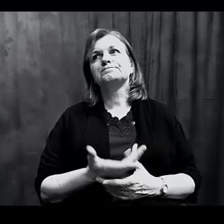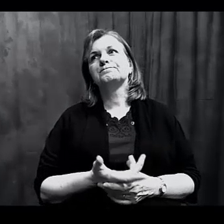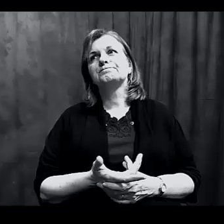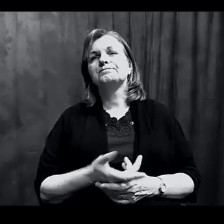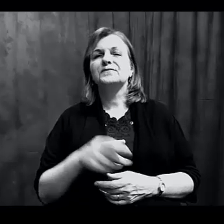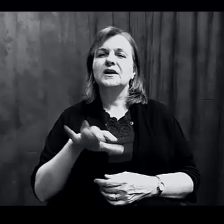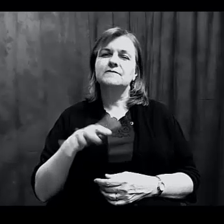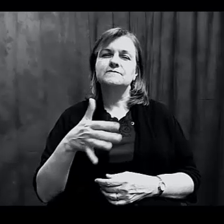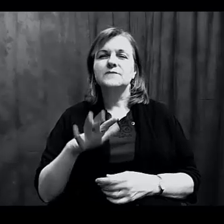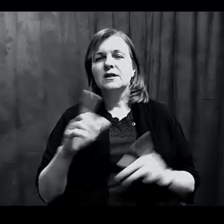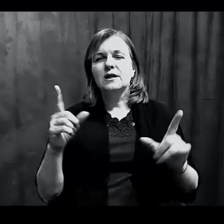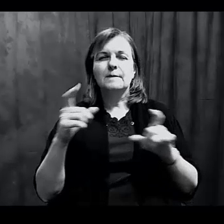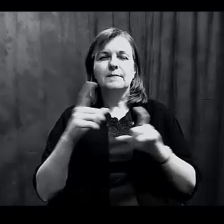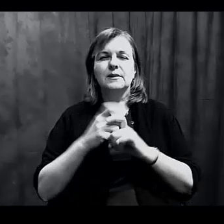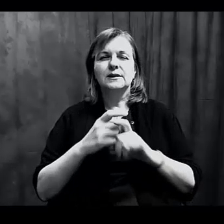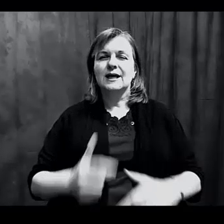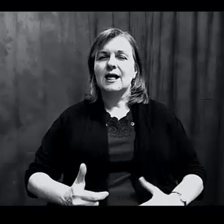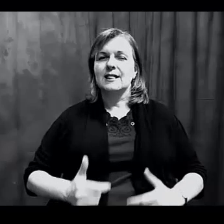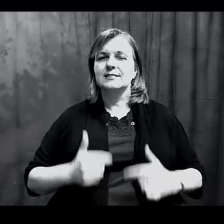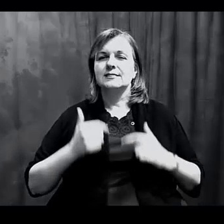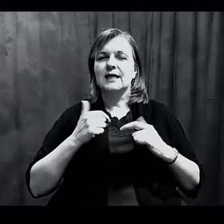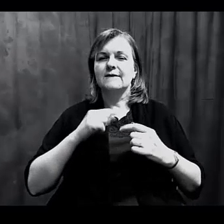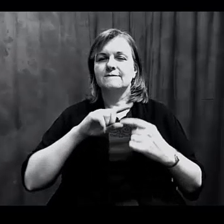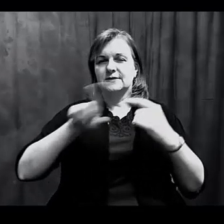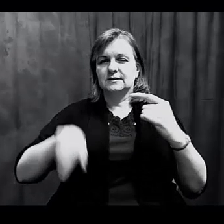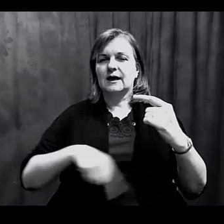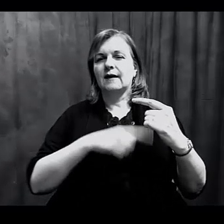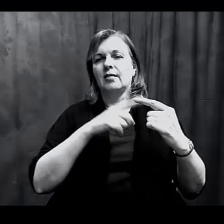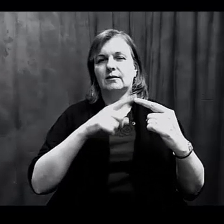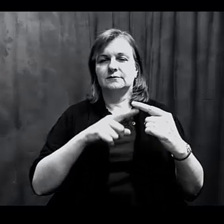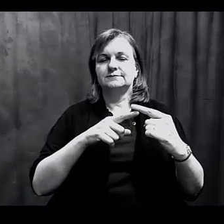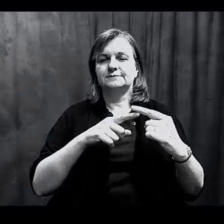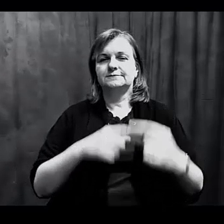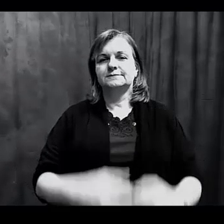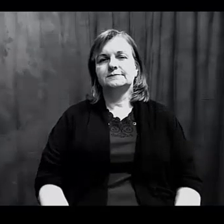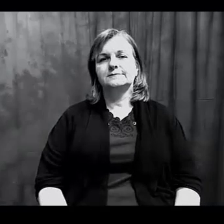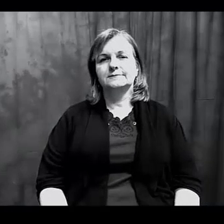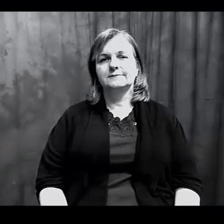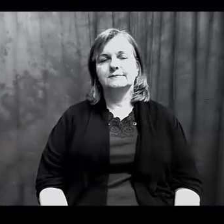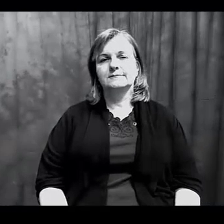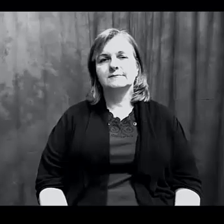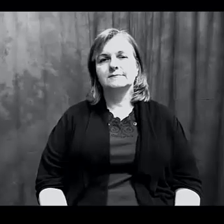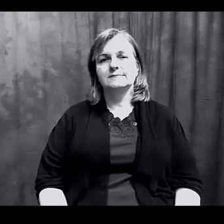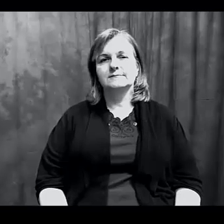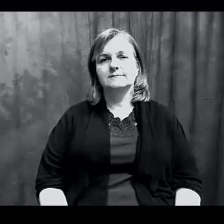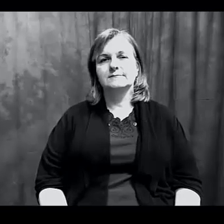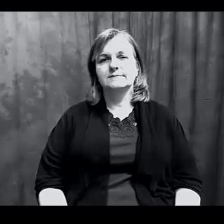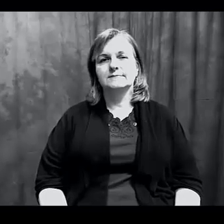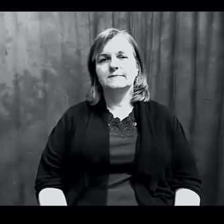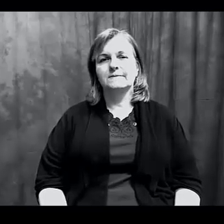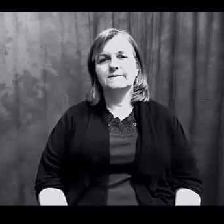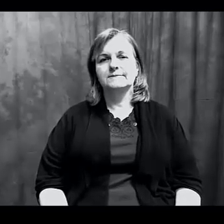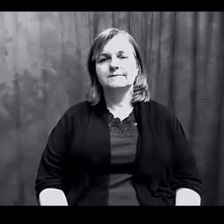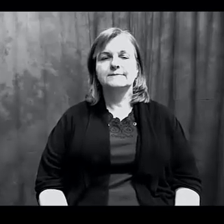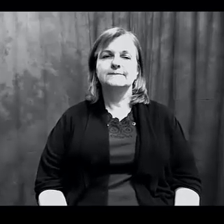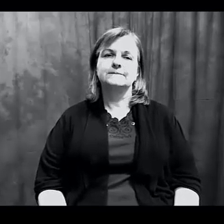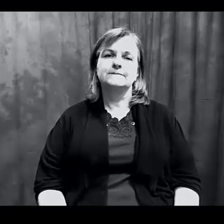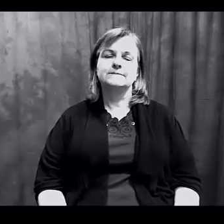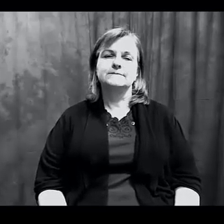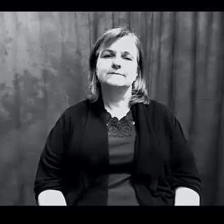now yes this is something we usually associate with plants -- but being waterproof is a bug is really important